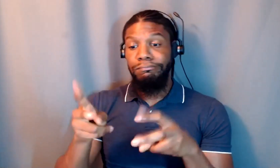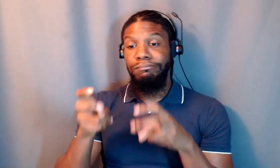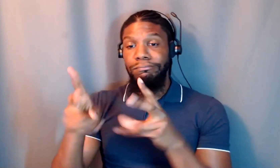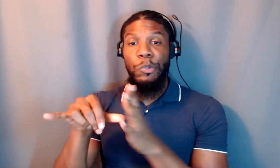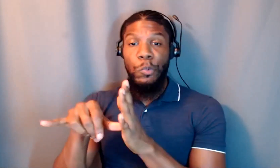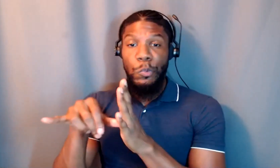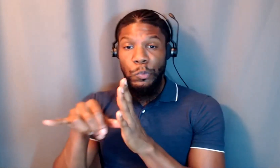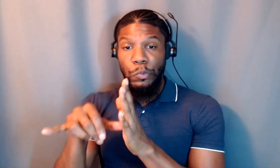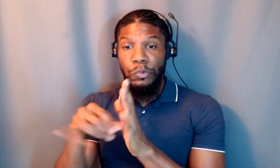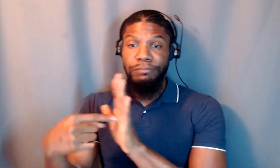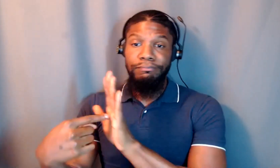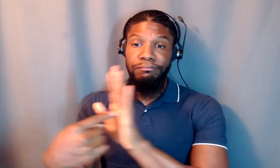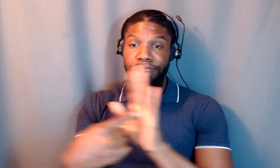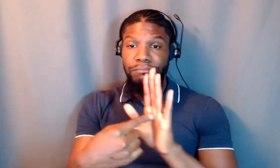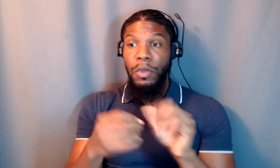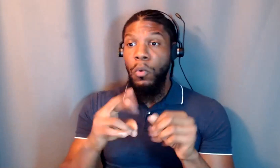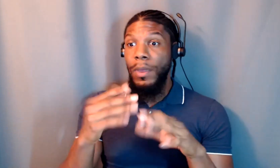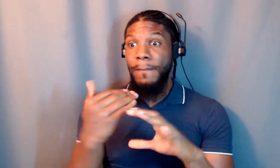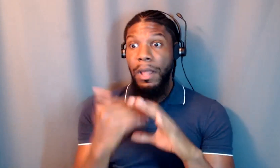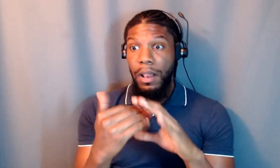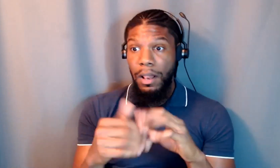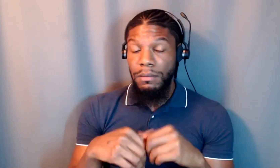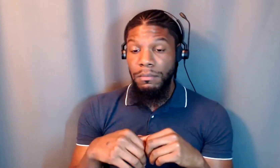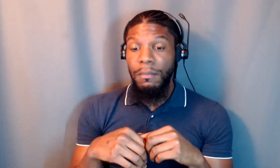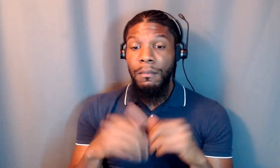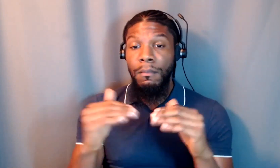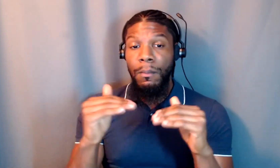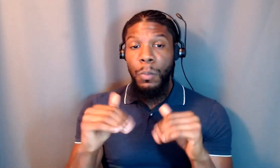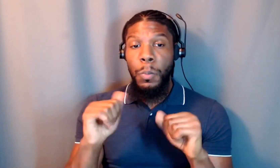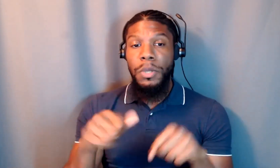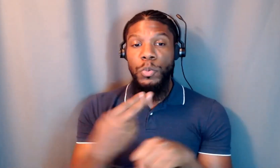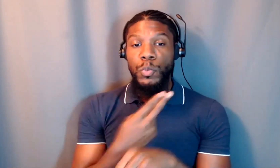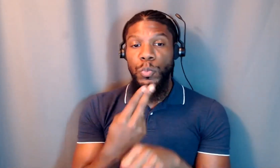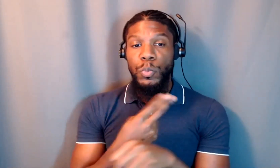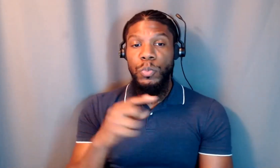Or email them. You can also use Zoom, you can use Screencast-O-Matic, Jing.